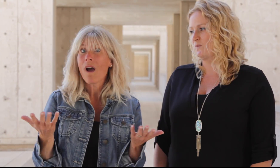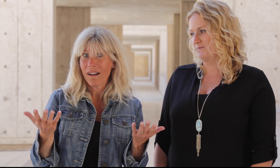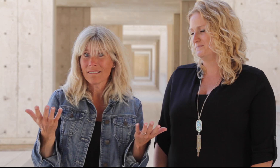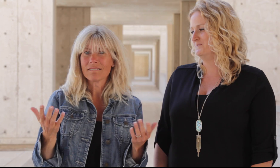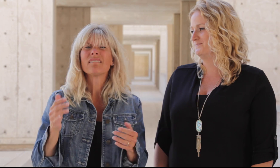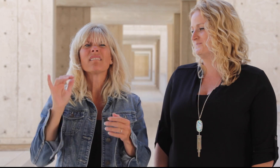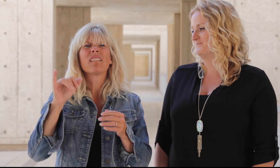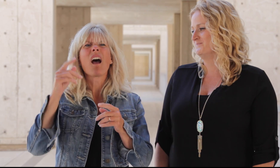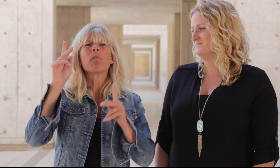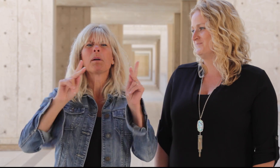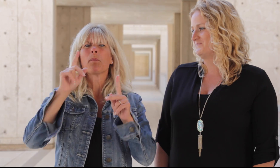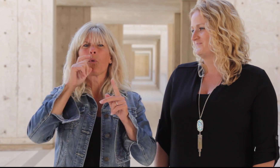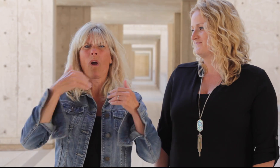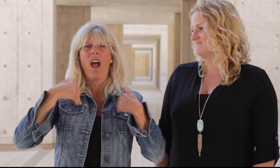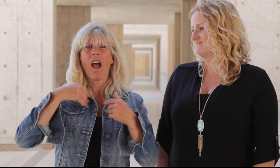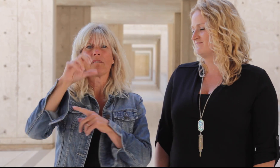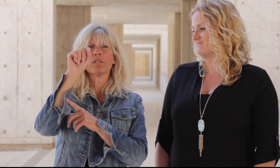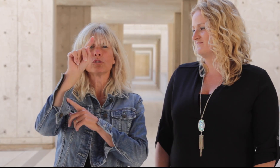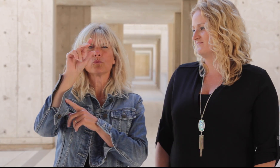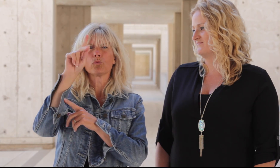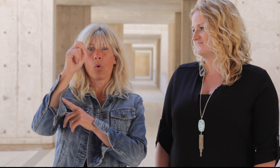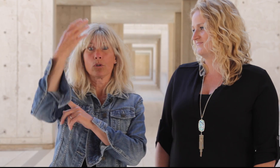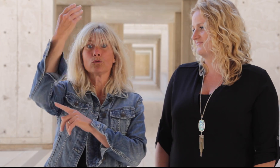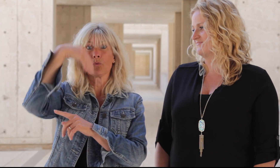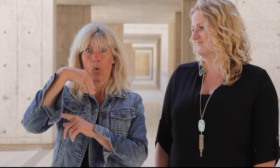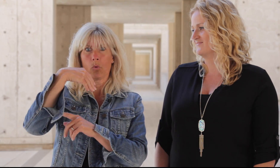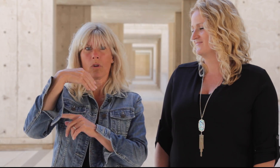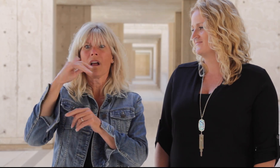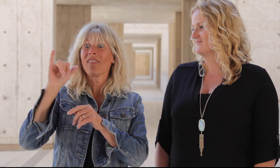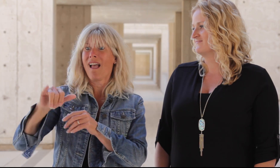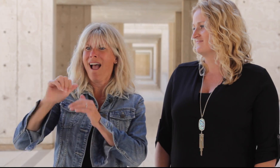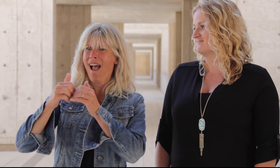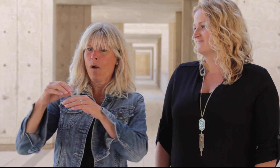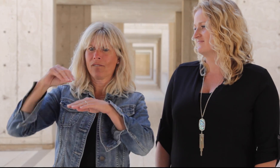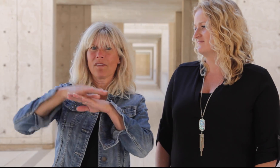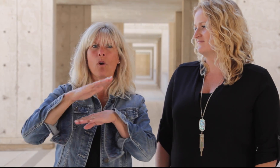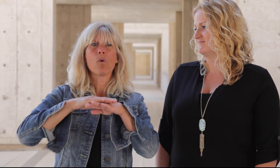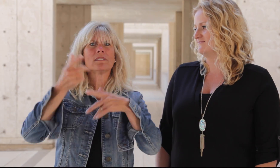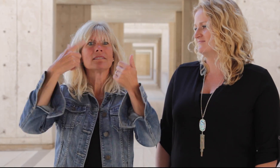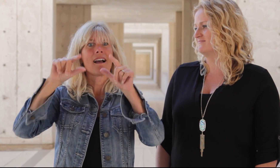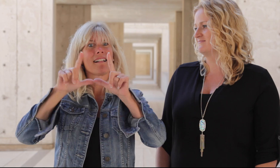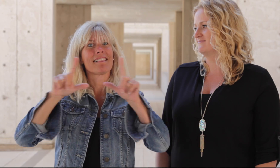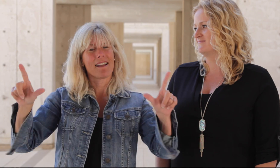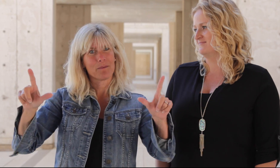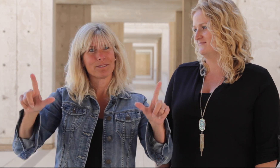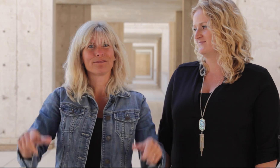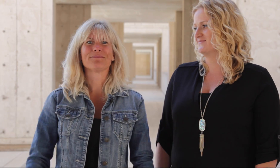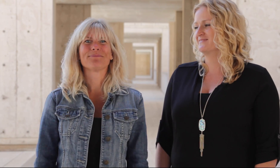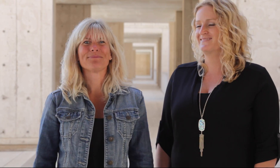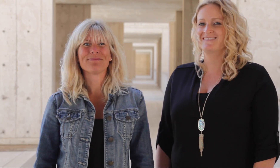We focus on the effects of stroke on sign language.